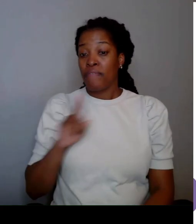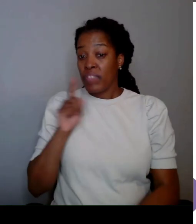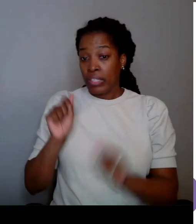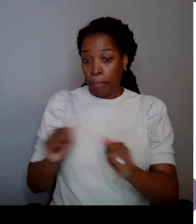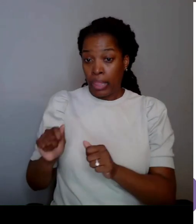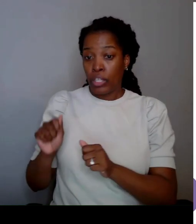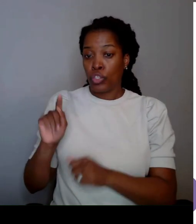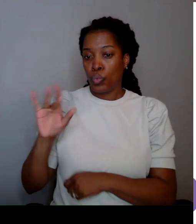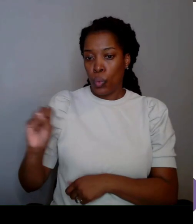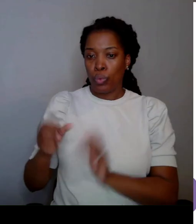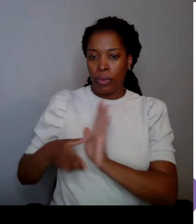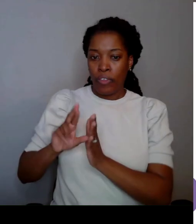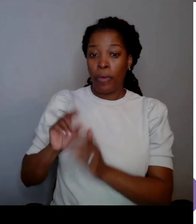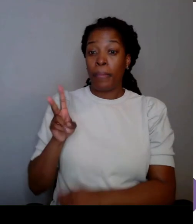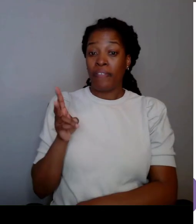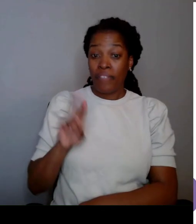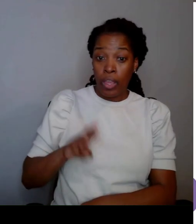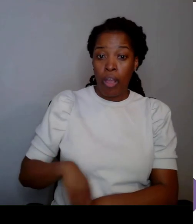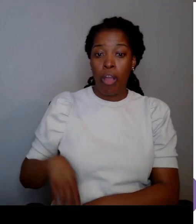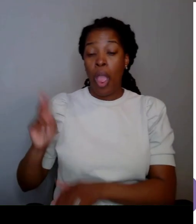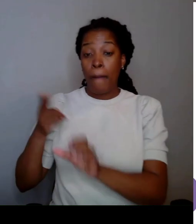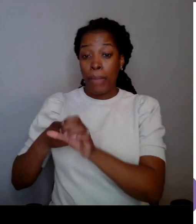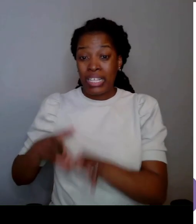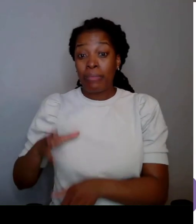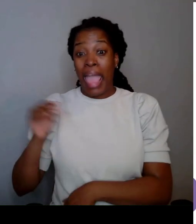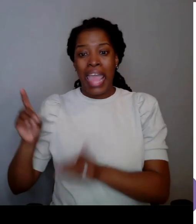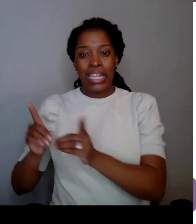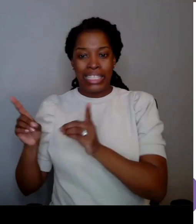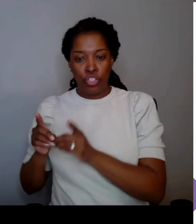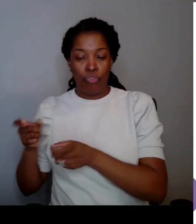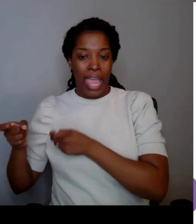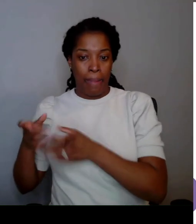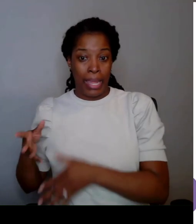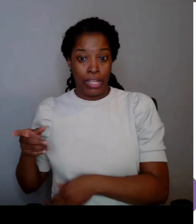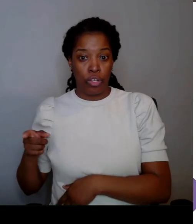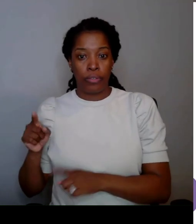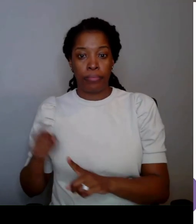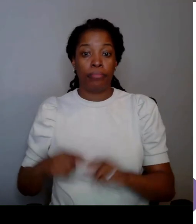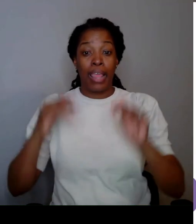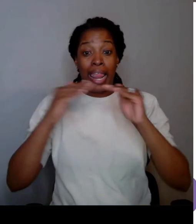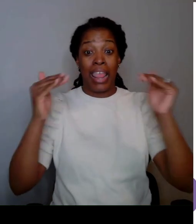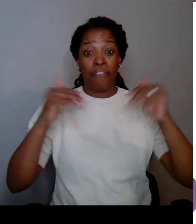Level 310 thousand and one plus dollars Feasibility tools are reviewed by VR